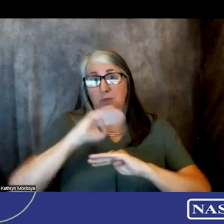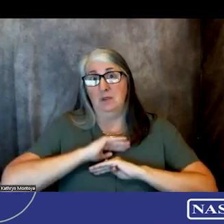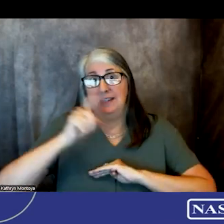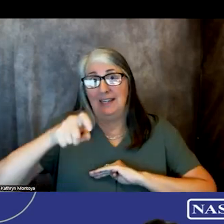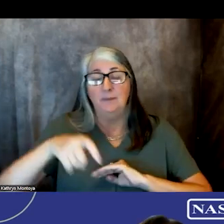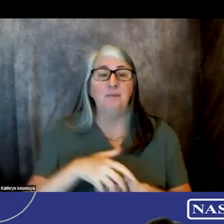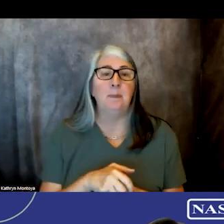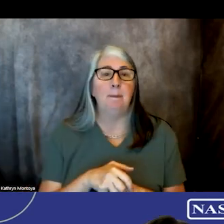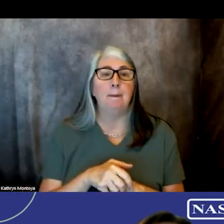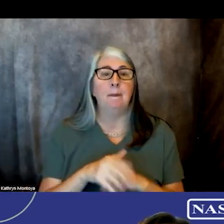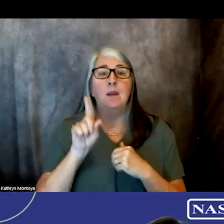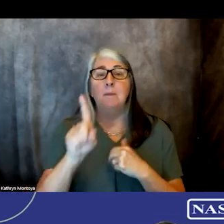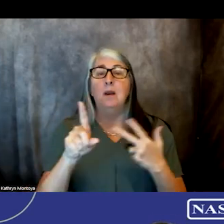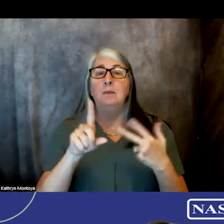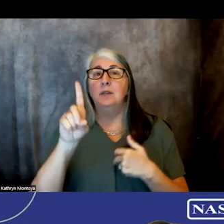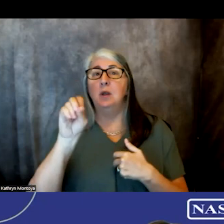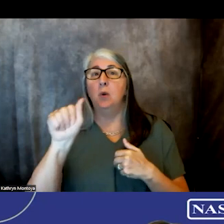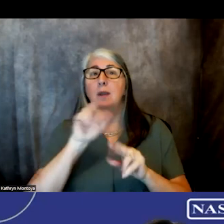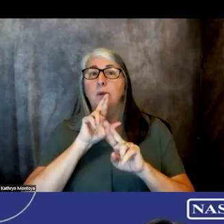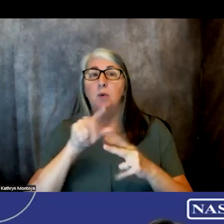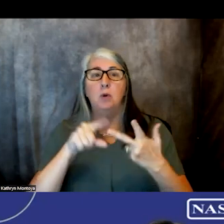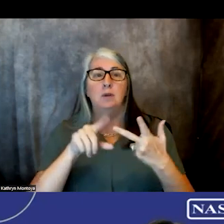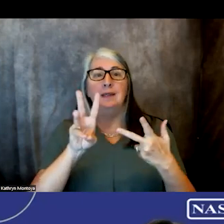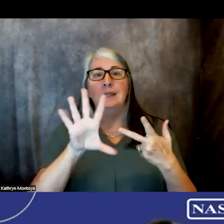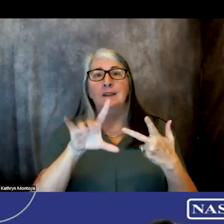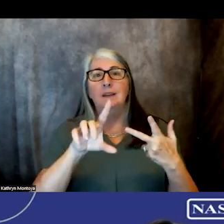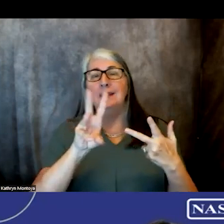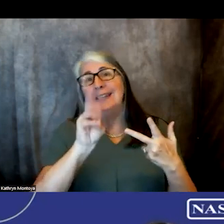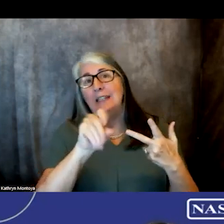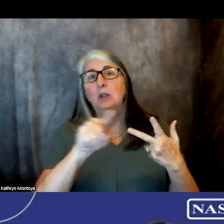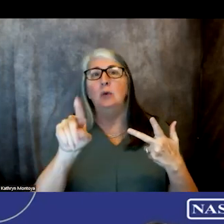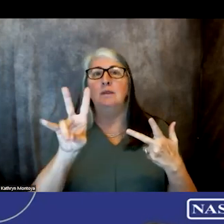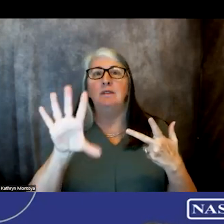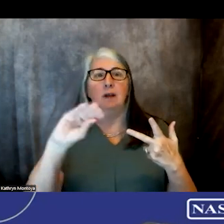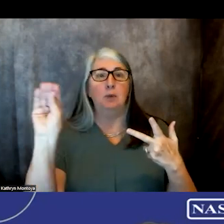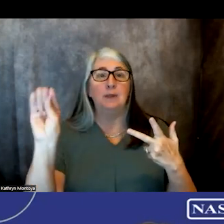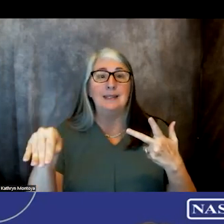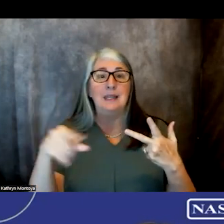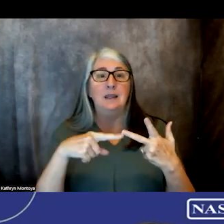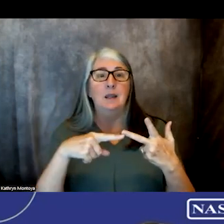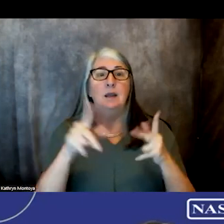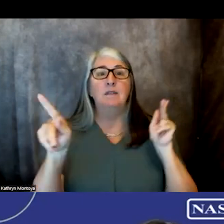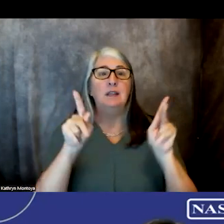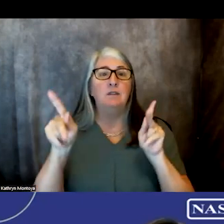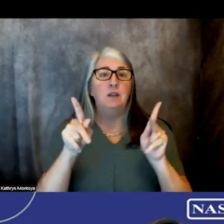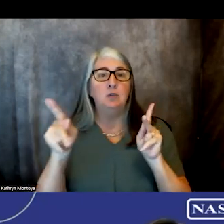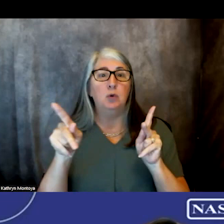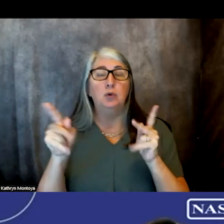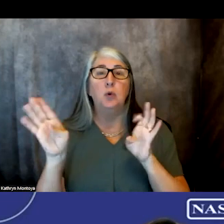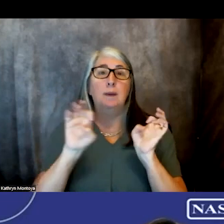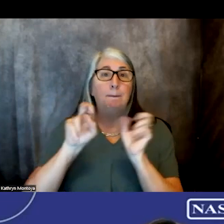THAT 60-75% OF INDIVIDUALS INTEGRATING INTO THE COMMUNITY ARE